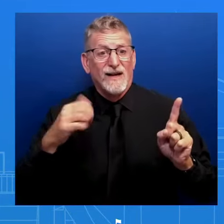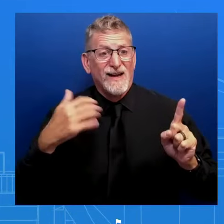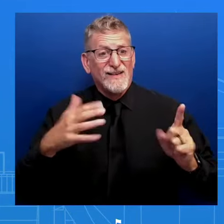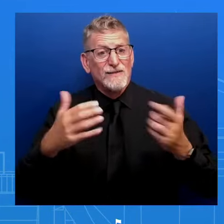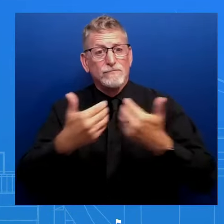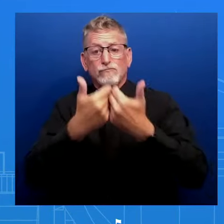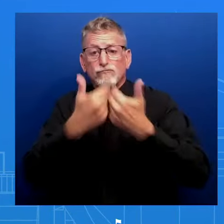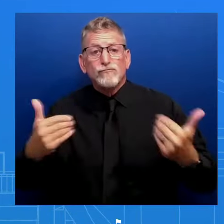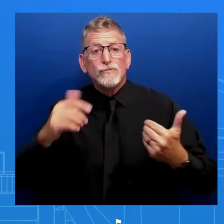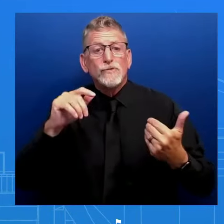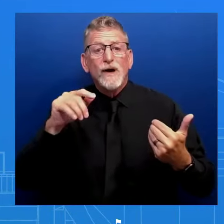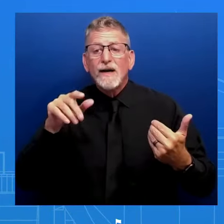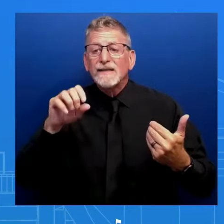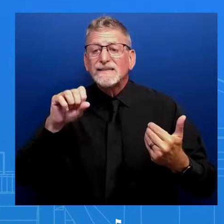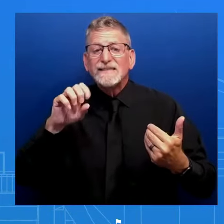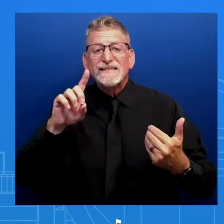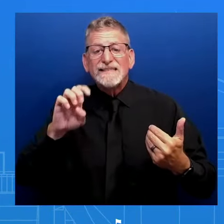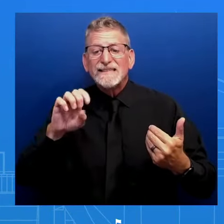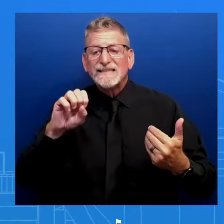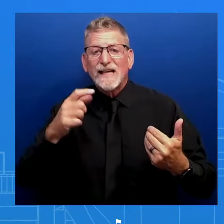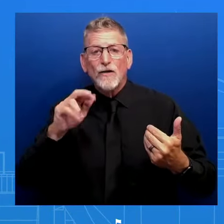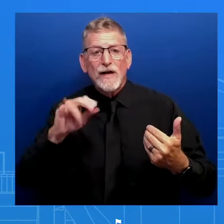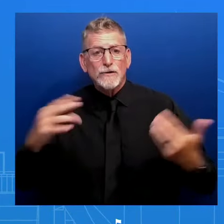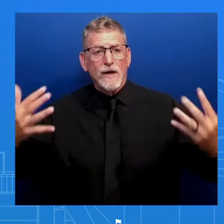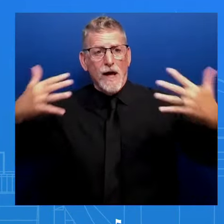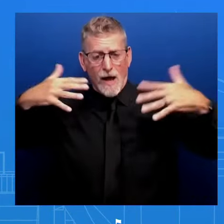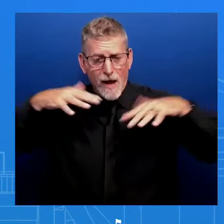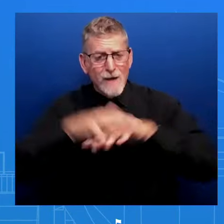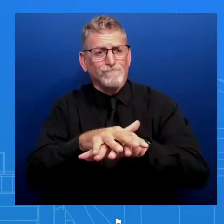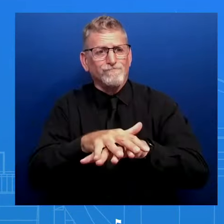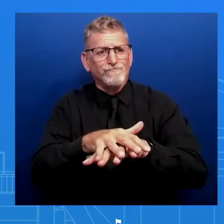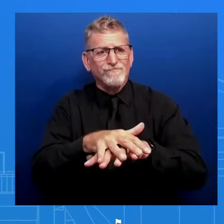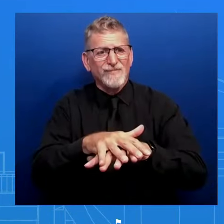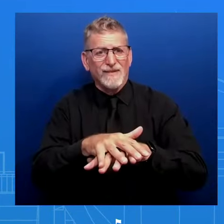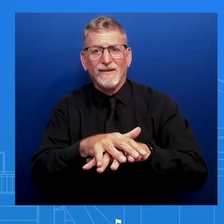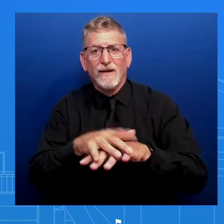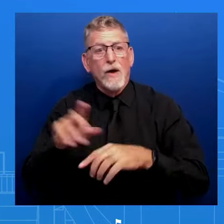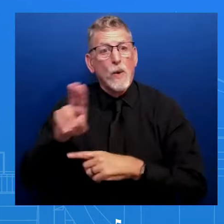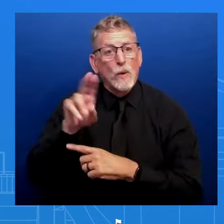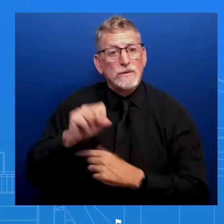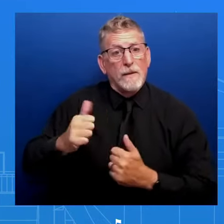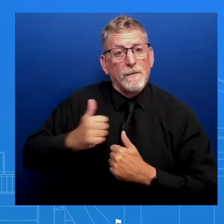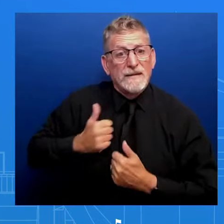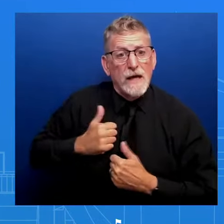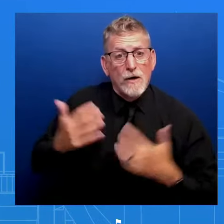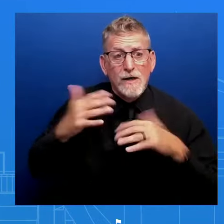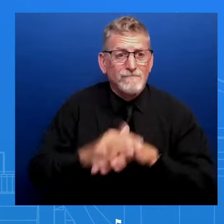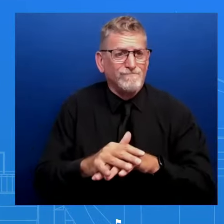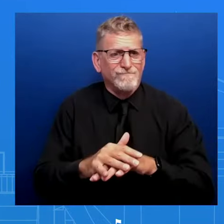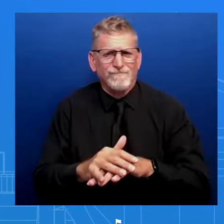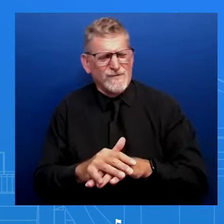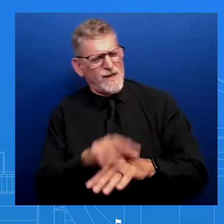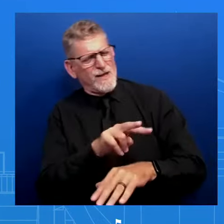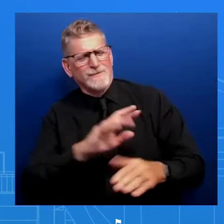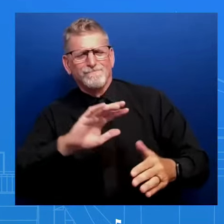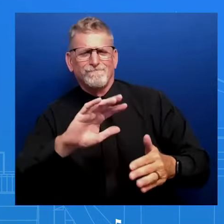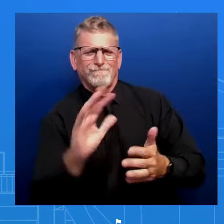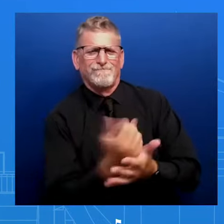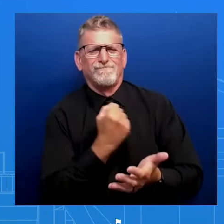And it's an opportunity -- we ought to take this opportunity to recognize, first of all, what a courageous decision that was for President Truman at the time,